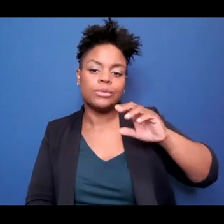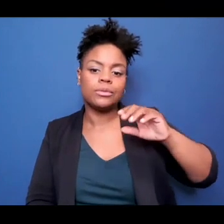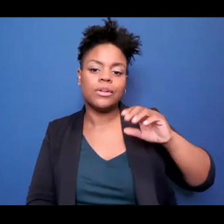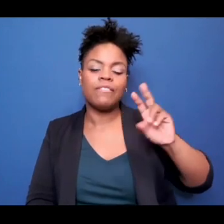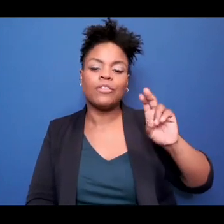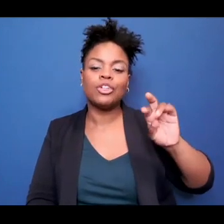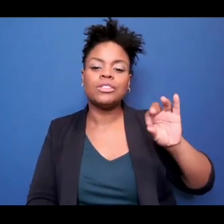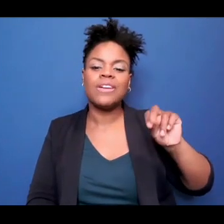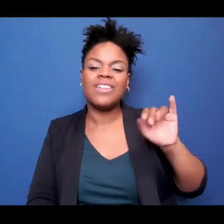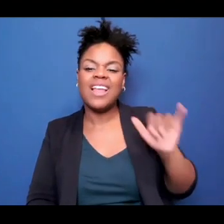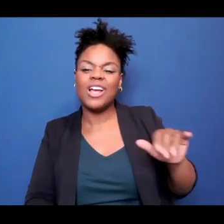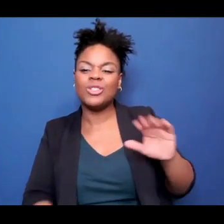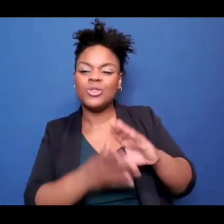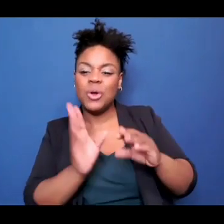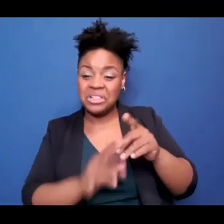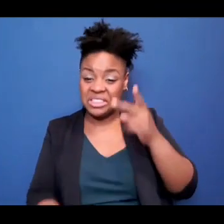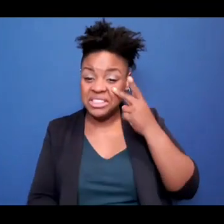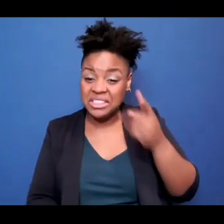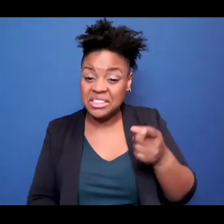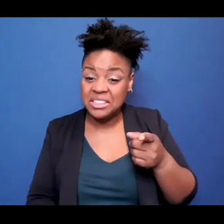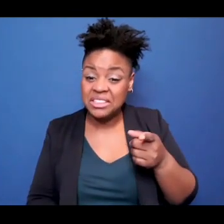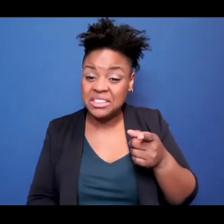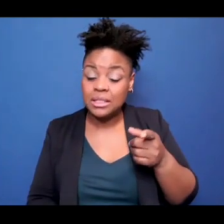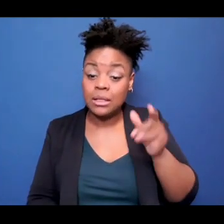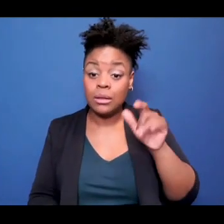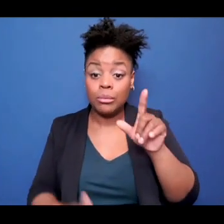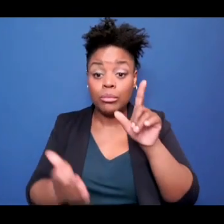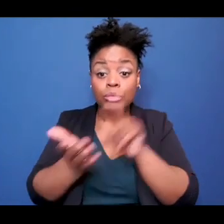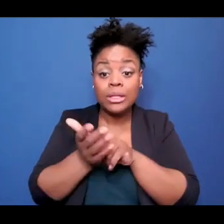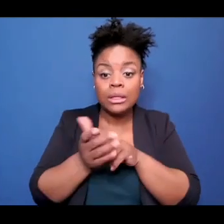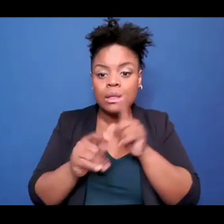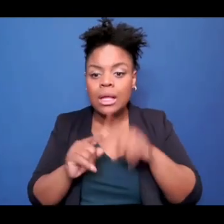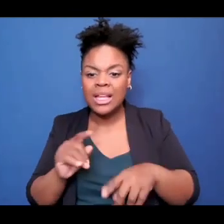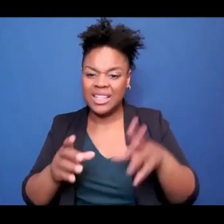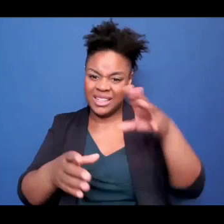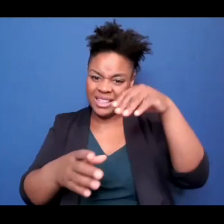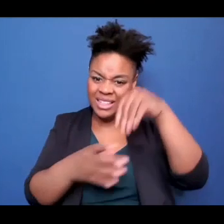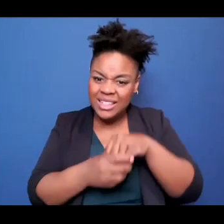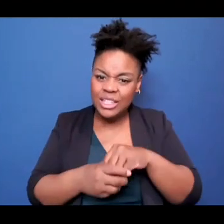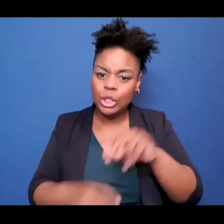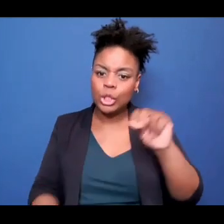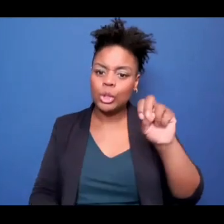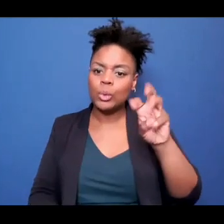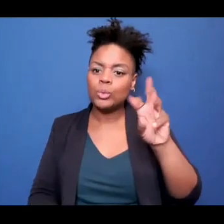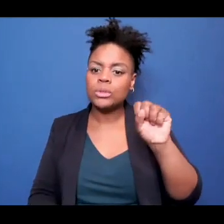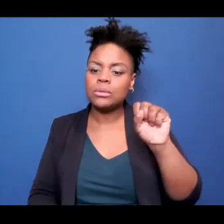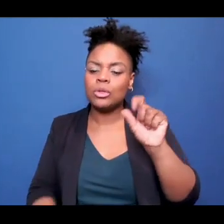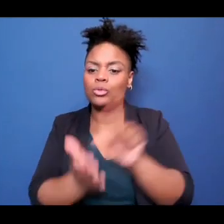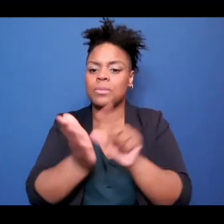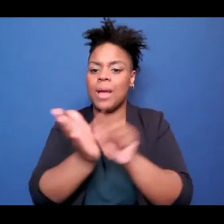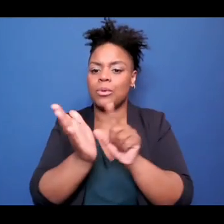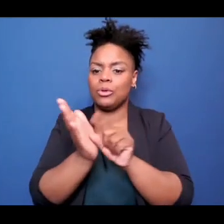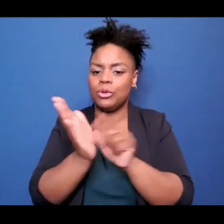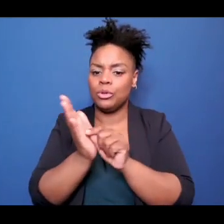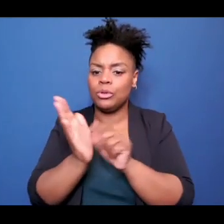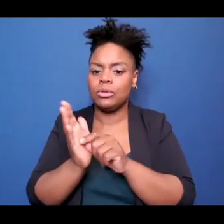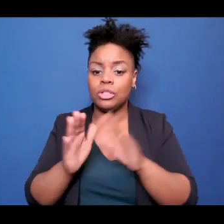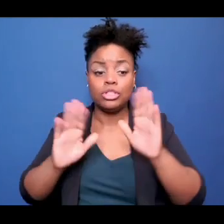VERSION OF THE STORY WHERE THEY WERE PRINTING THE STORY AND SEGMENTS IN THE NEWSPAPER AS A